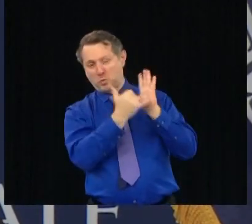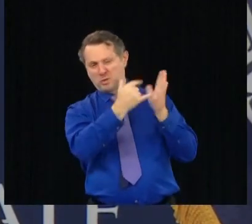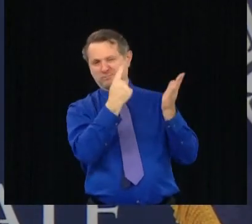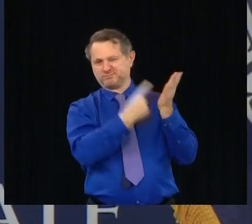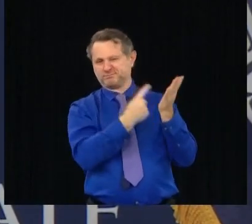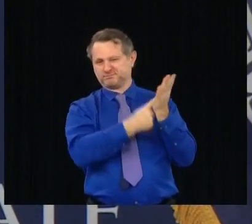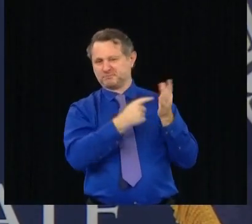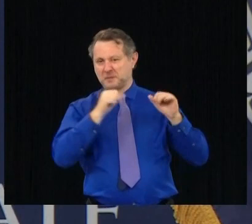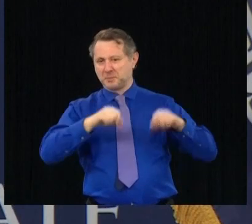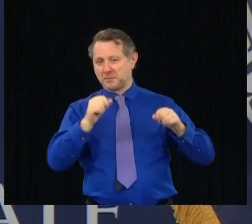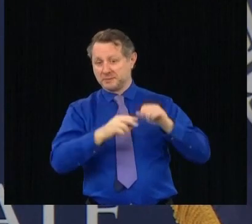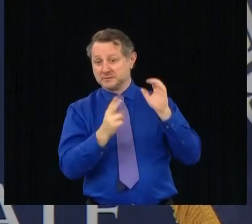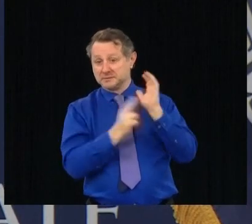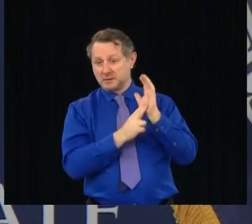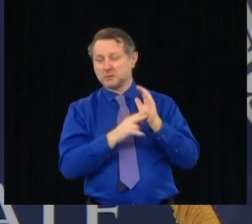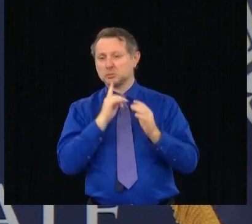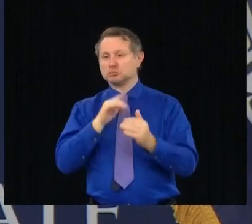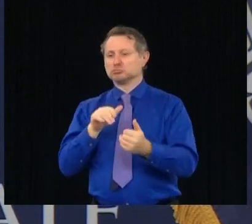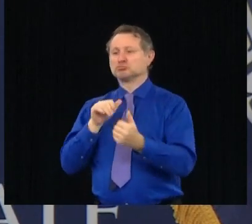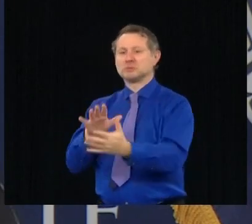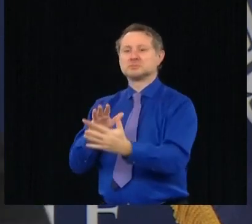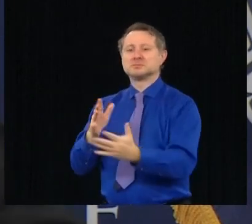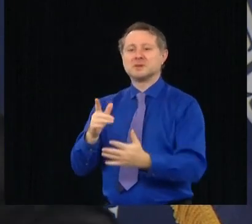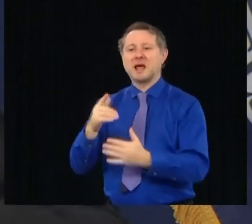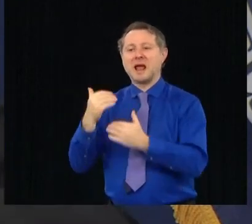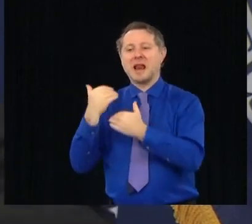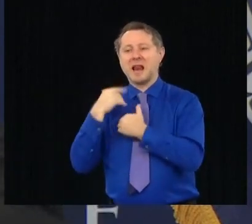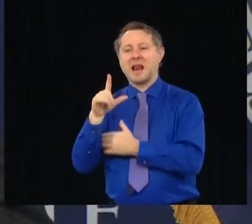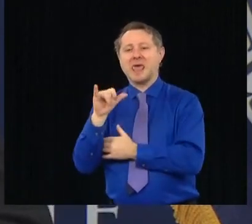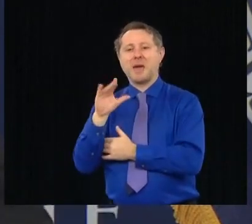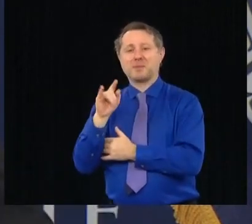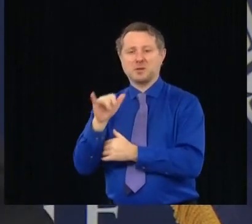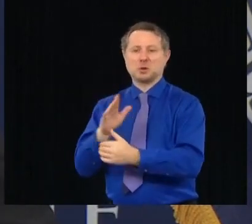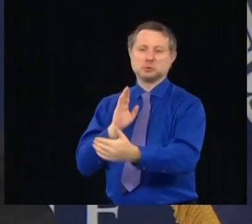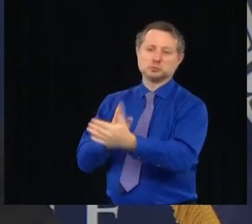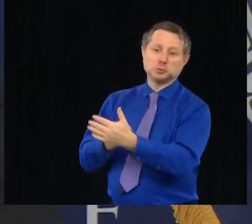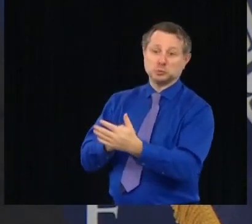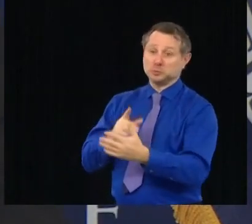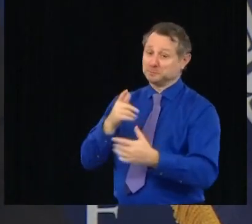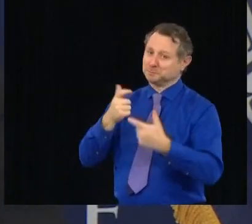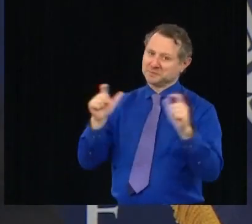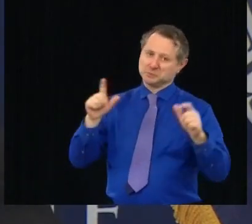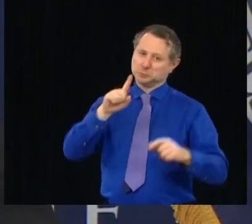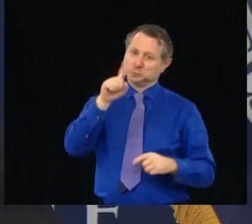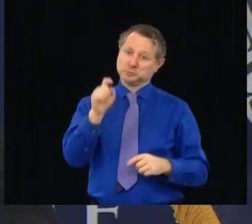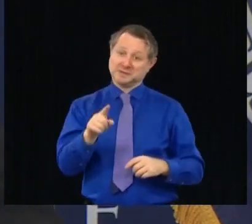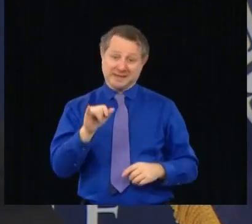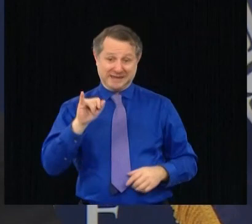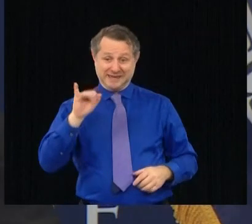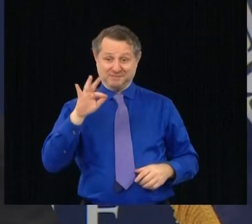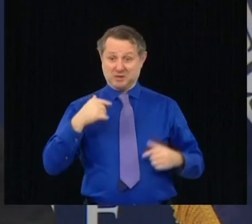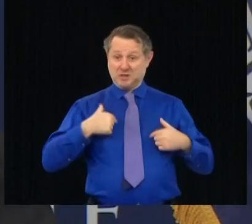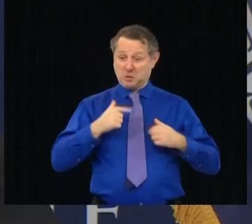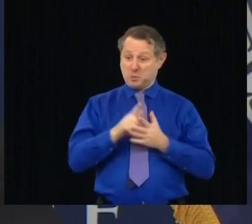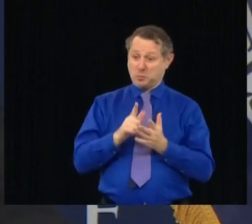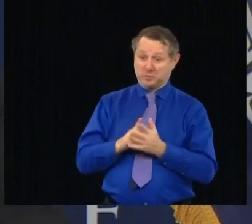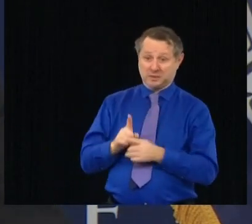THERE'S FEDERAL LEGISLATION THAT IS NOW PENDING THAT'S GOING TO DEAL WITH THIS LIABILITY ISSUE ALL ACROSS THE BOARD, BUT